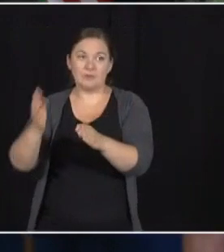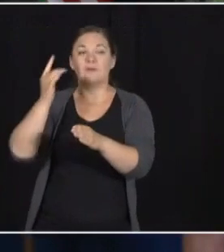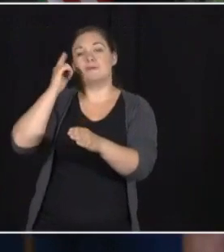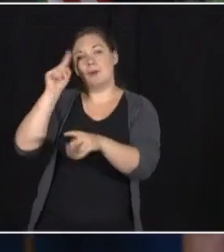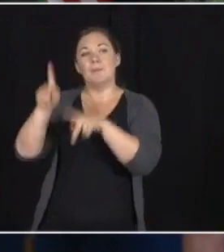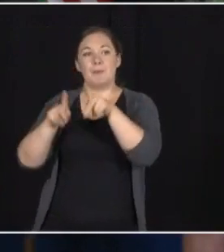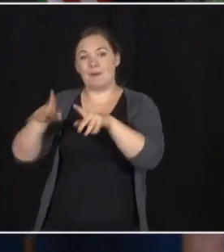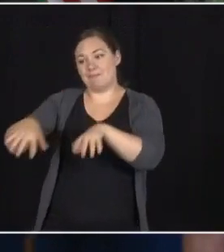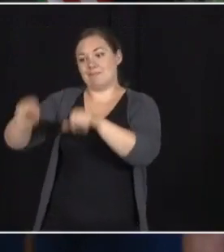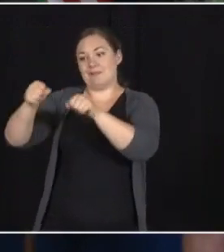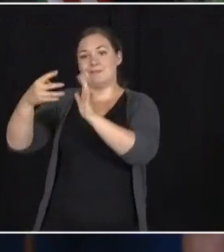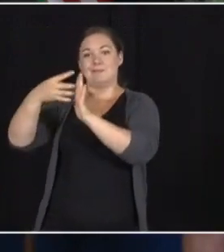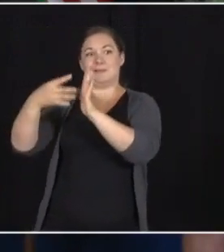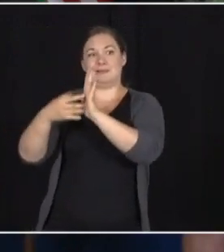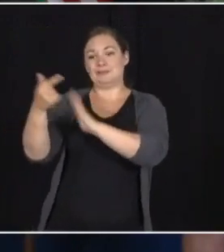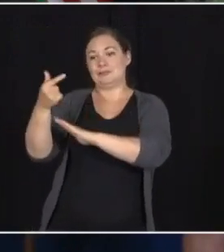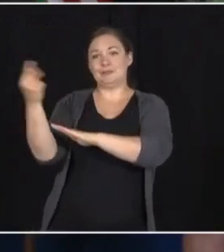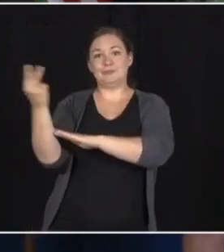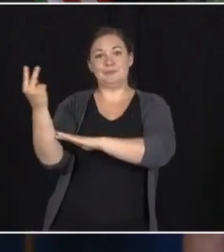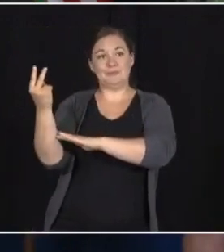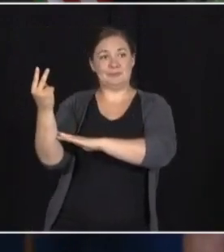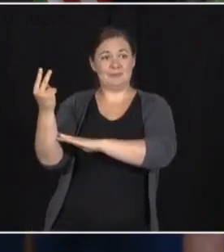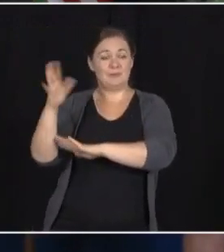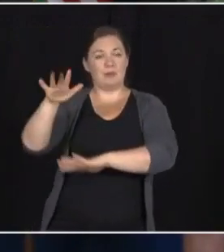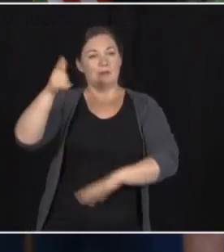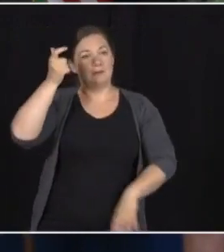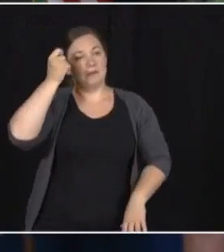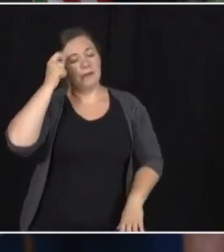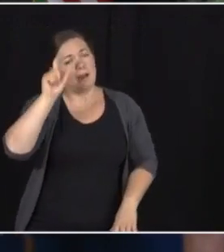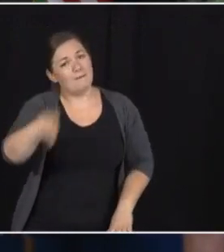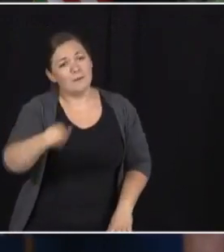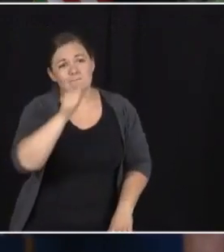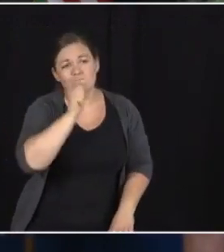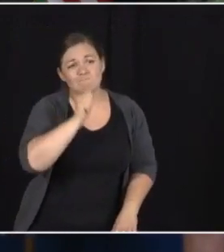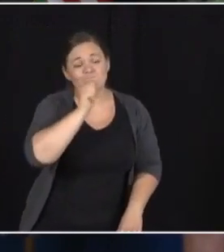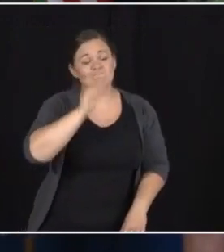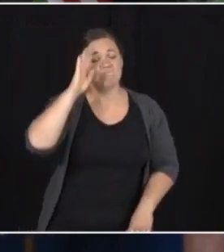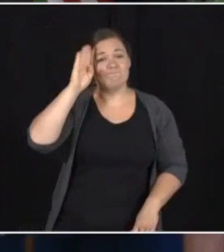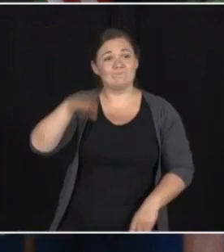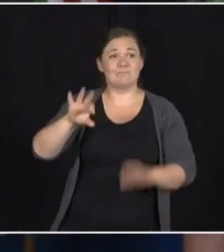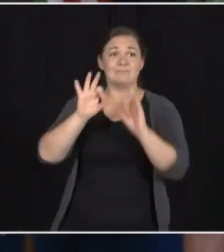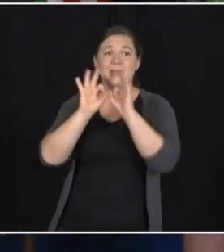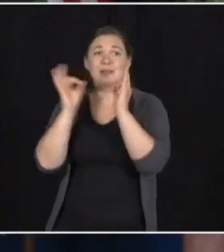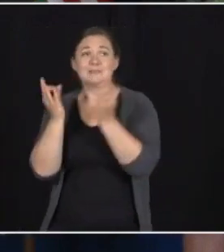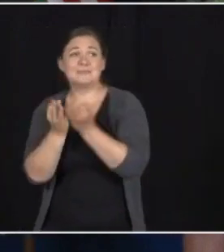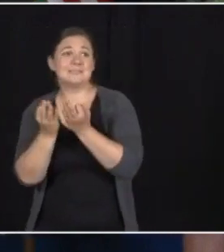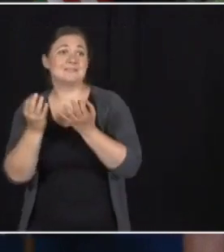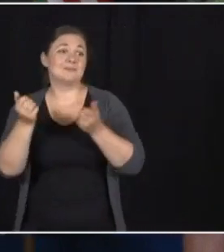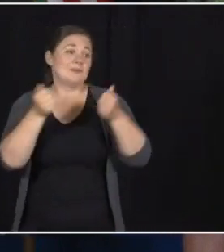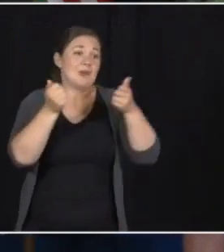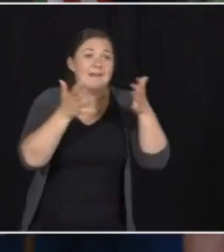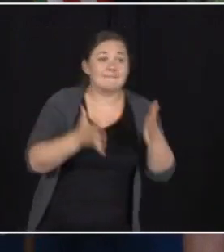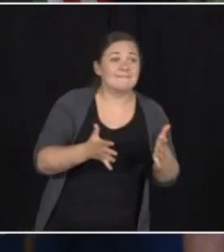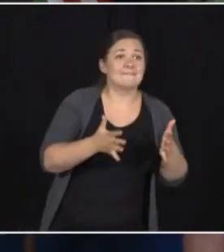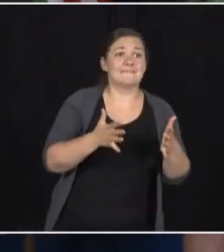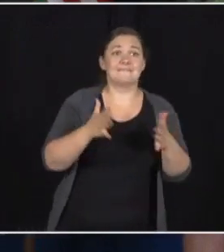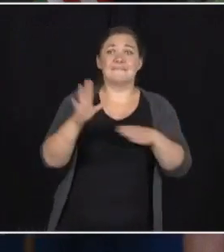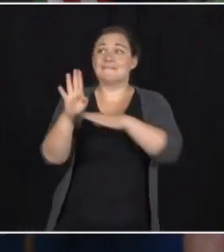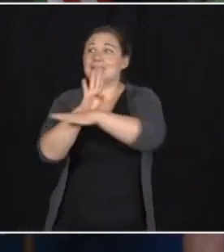Once we've assessed the situation and determined how the backlog is going, and will be able to move into the next phase. But from the beginning, we've asked for